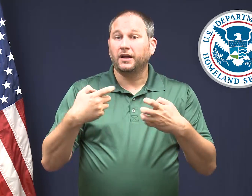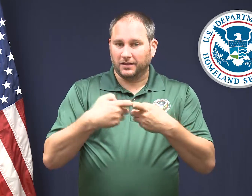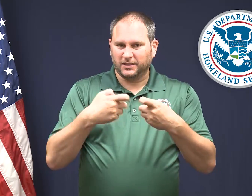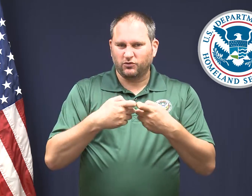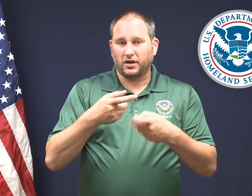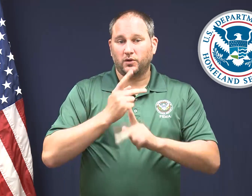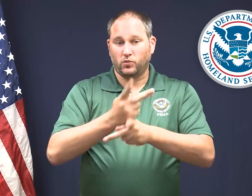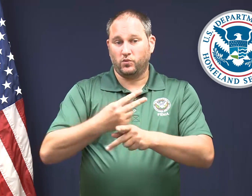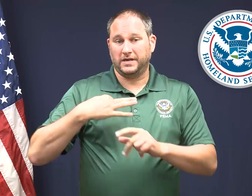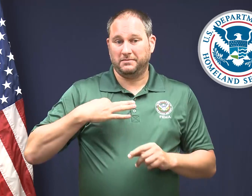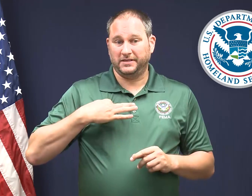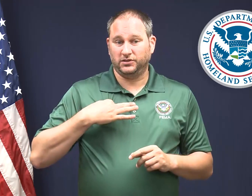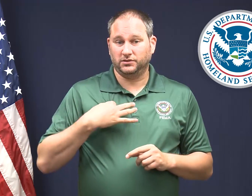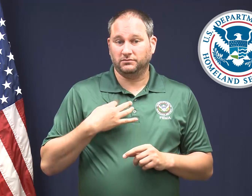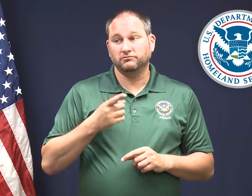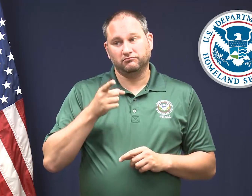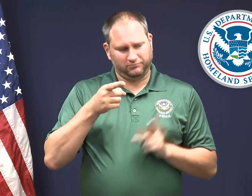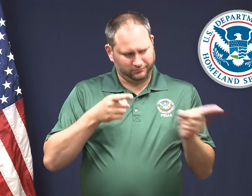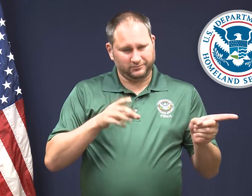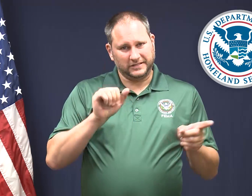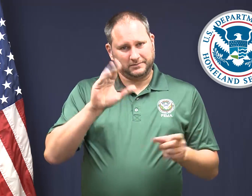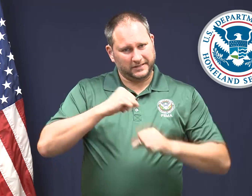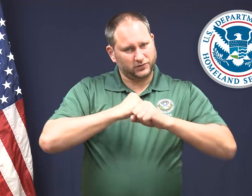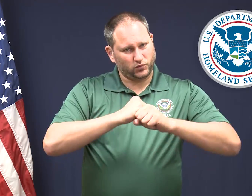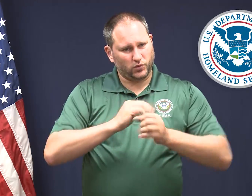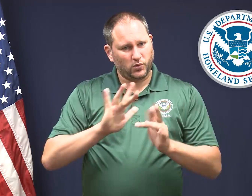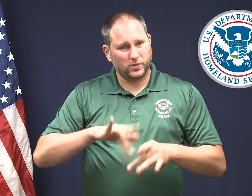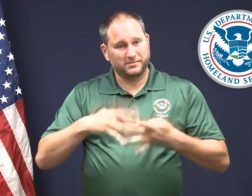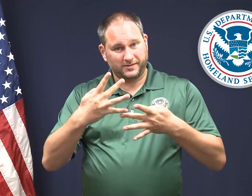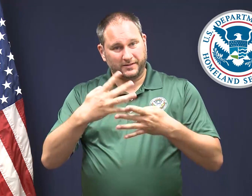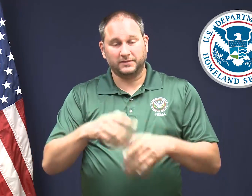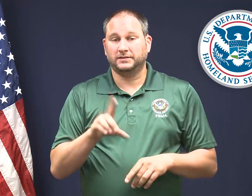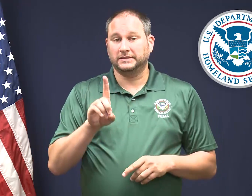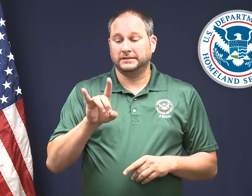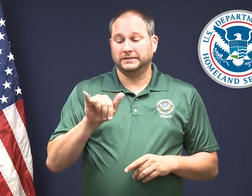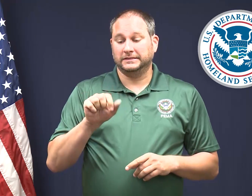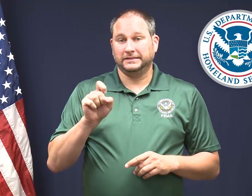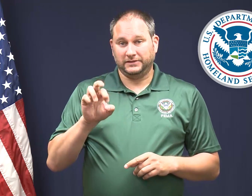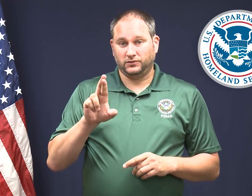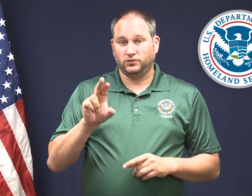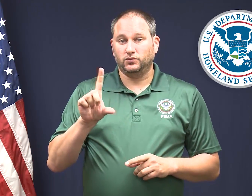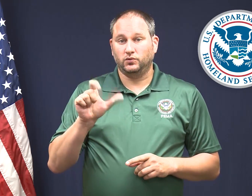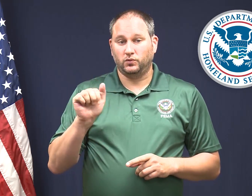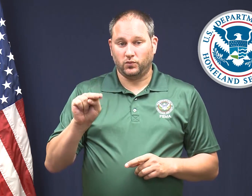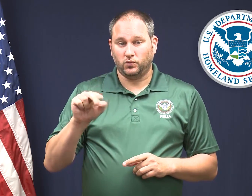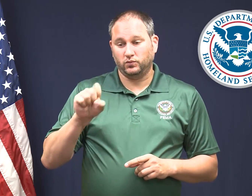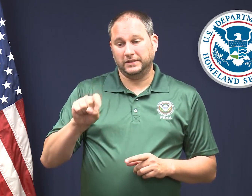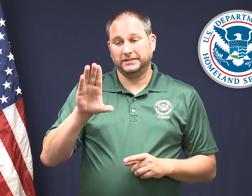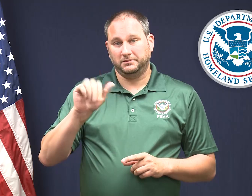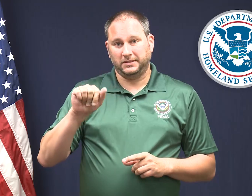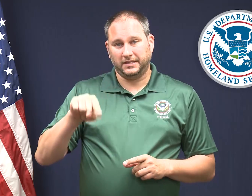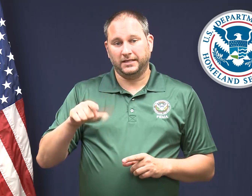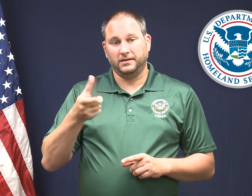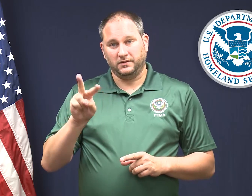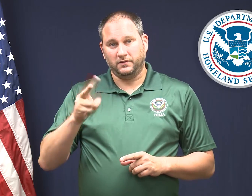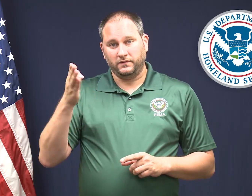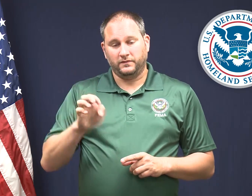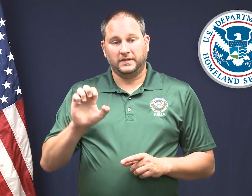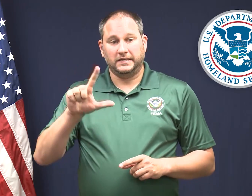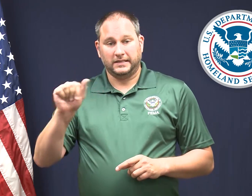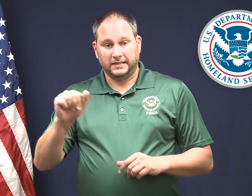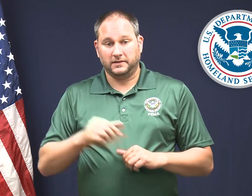Electronic Loan Application via SBA’s secure website at https://disasterloan.sba.gov/ela.